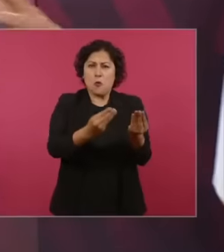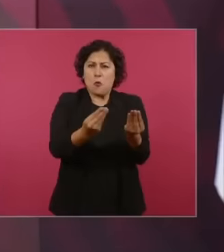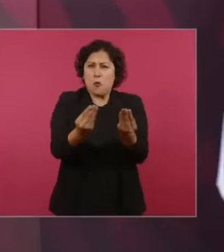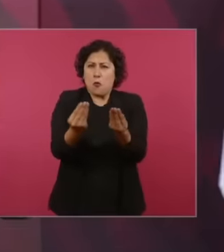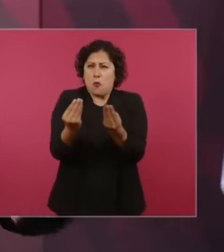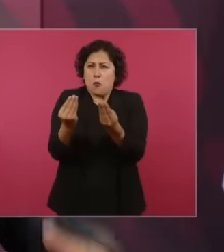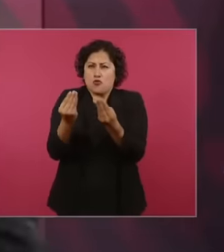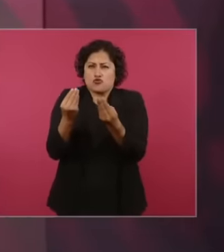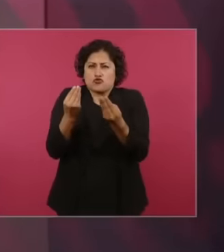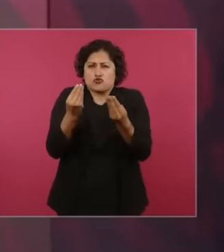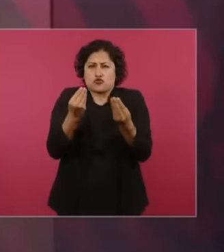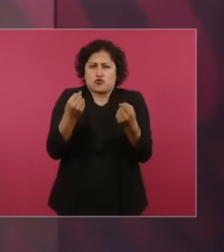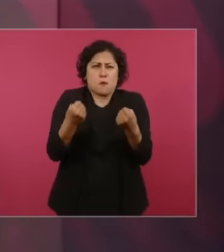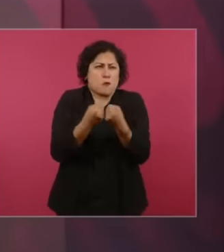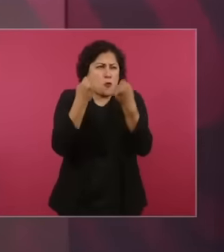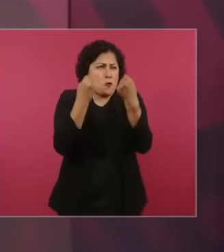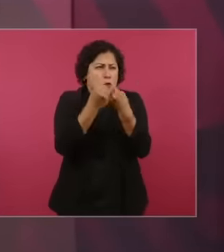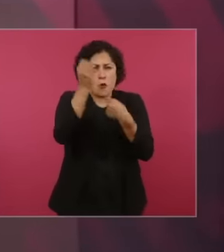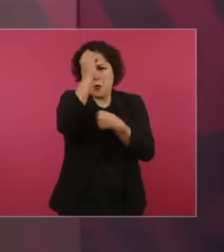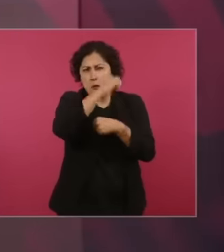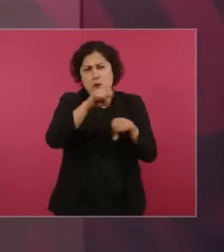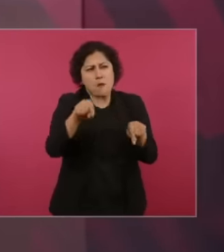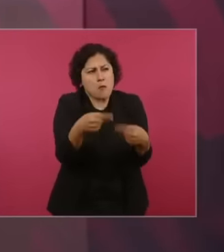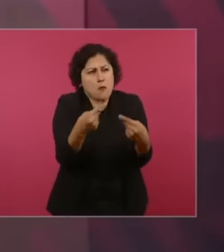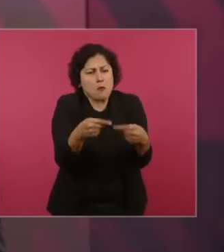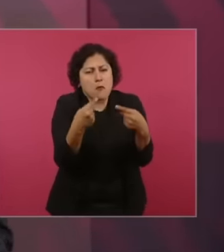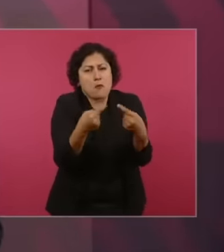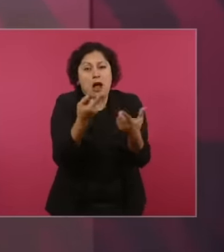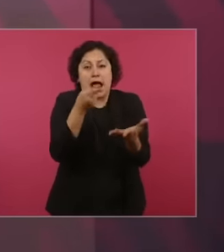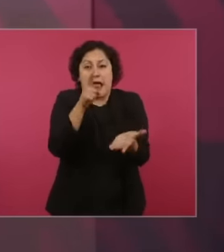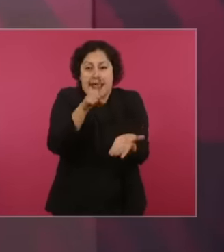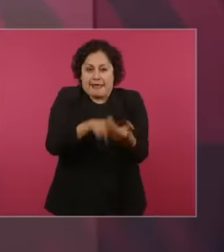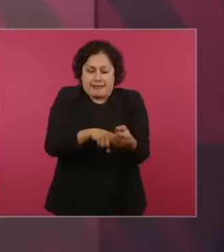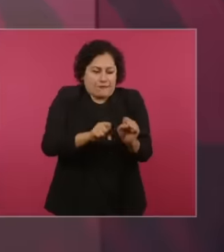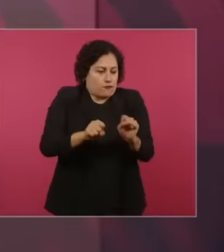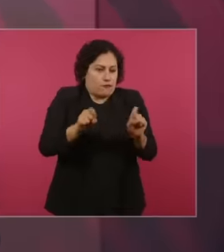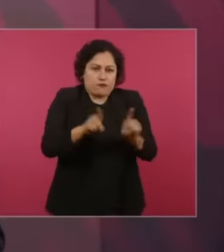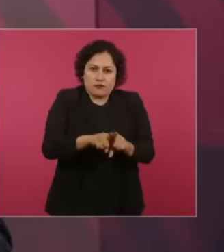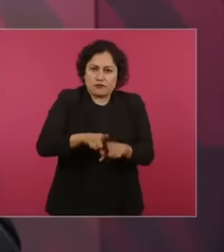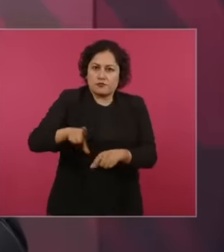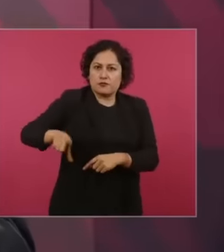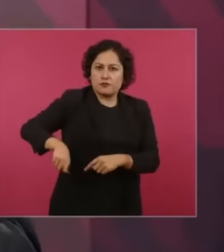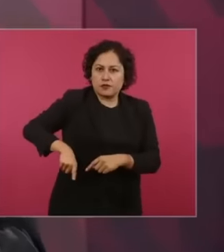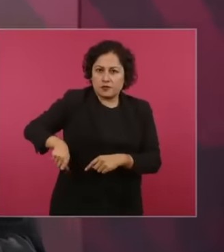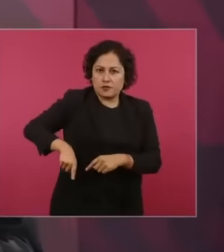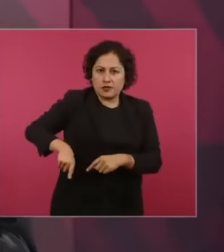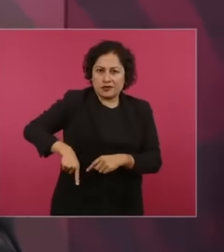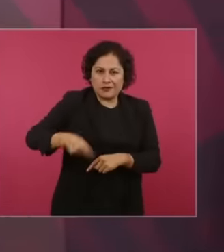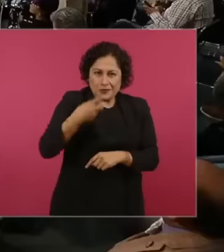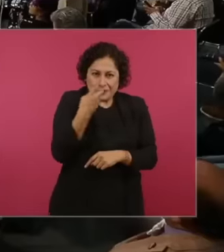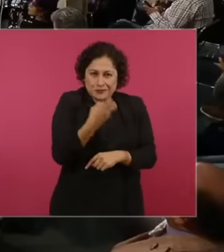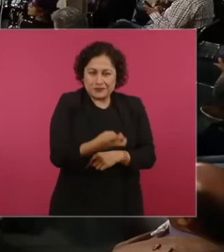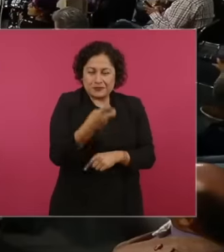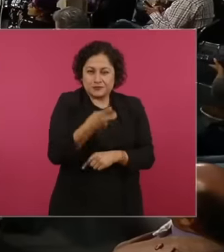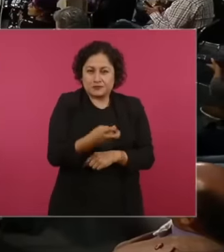government. one thing is what the